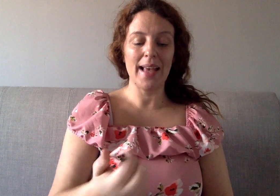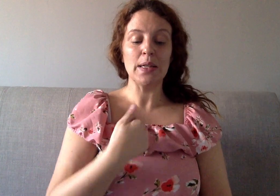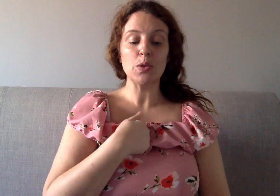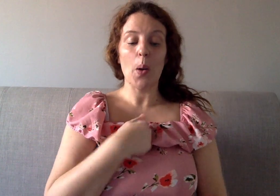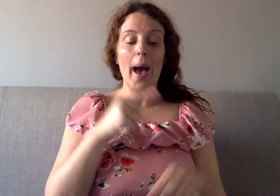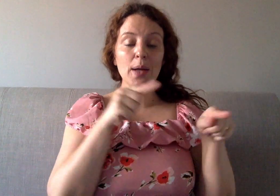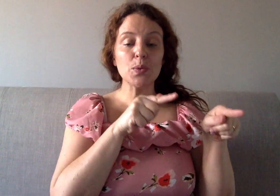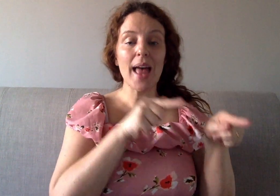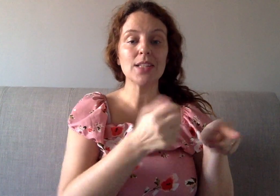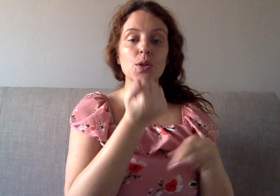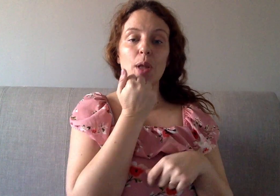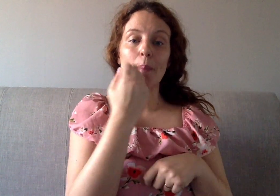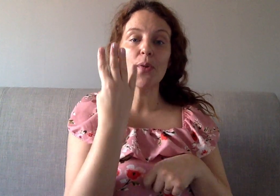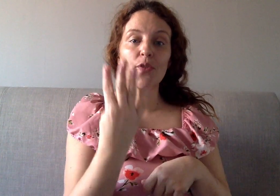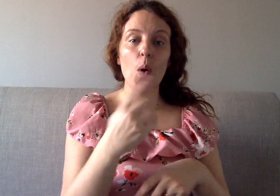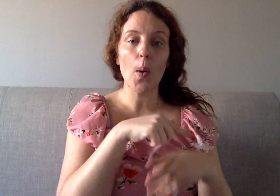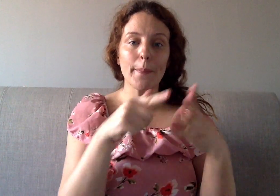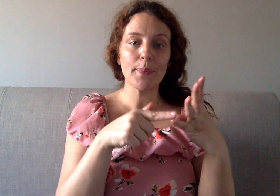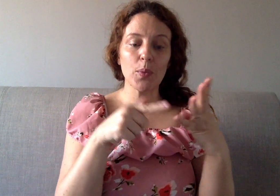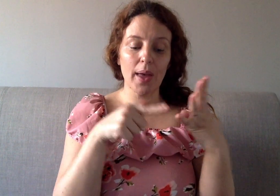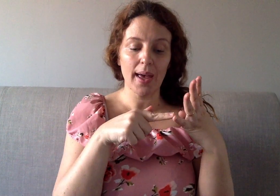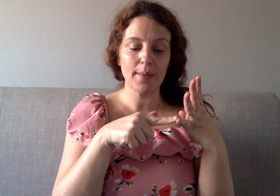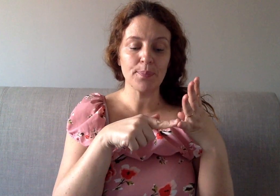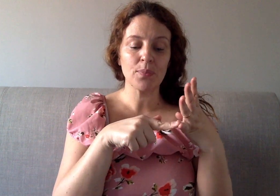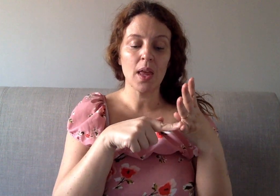Accusation number 4